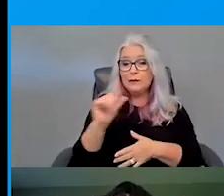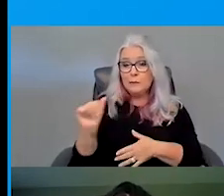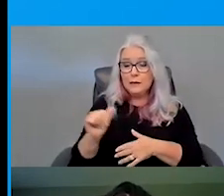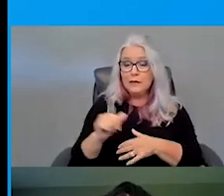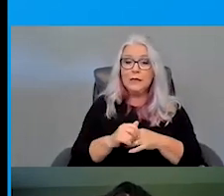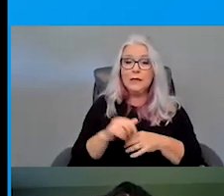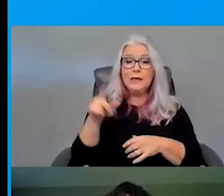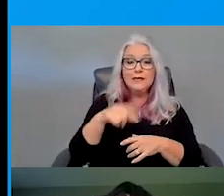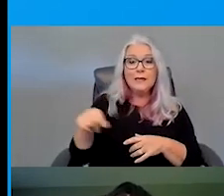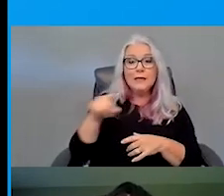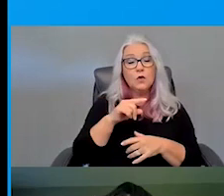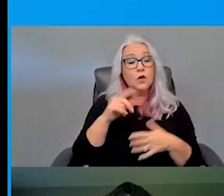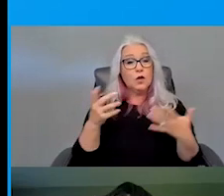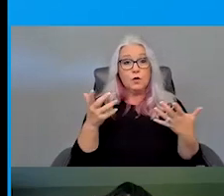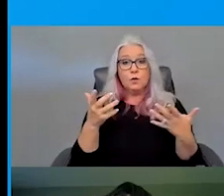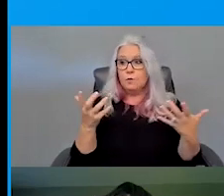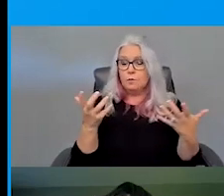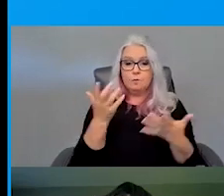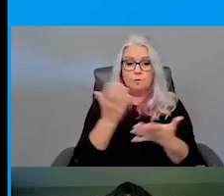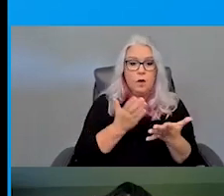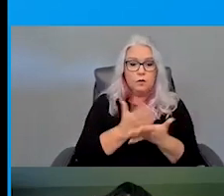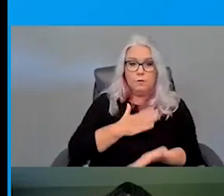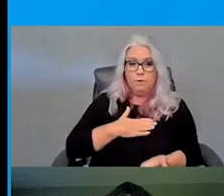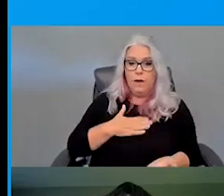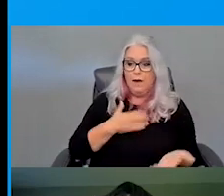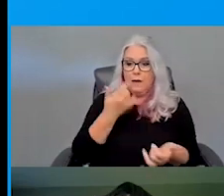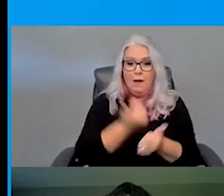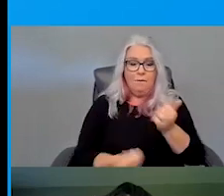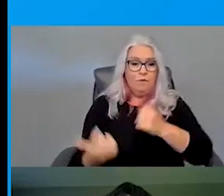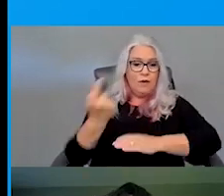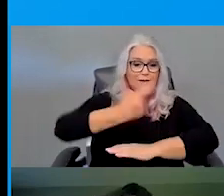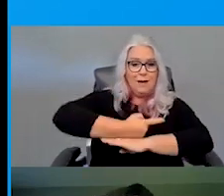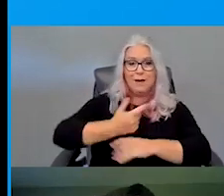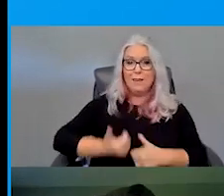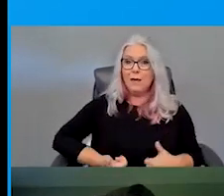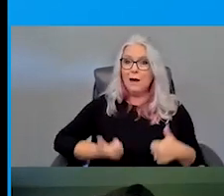life as adaptive equipment is in his backpack. Is it with him in